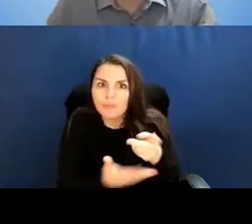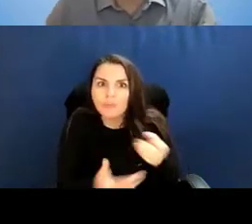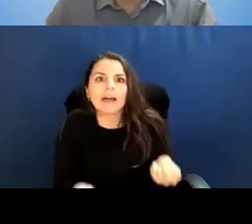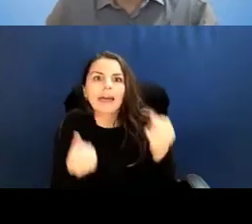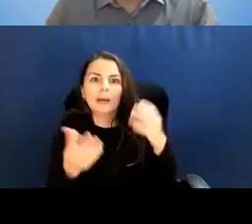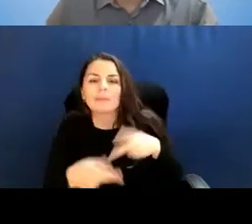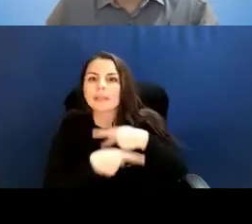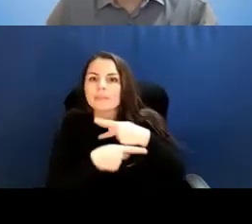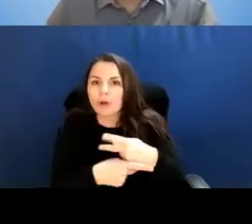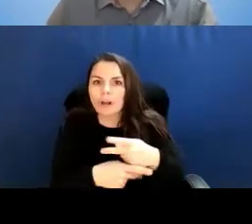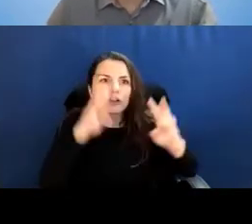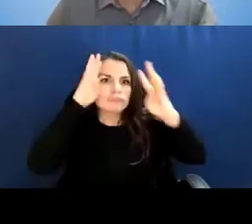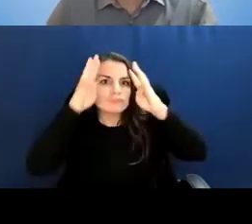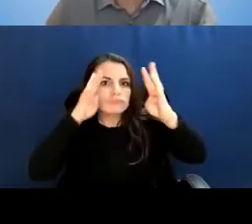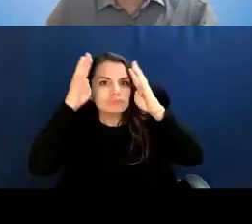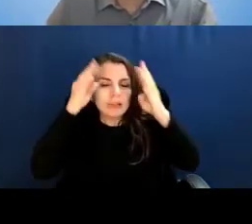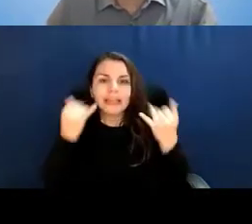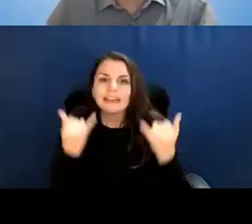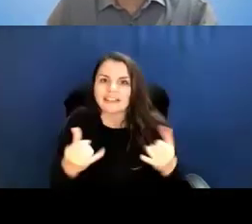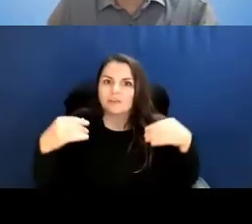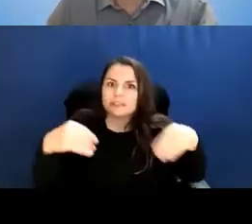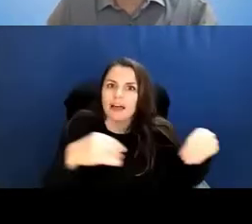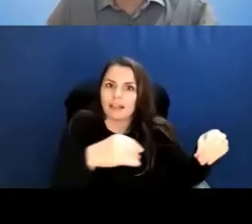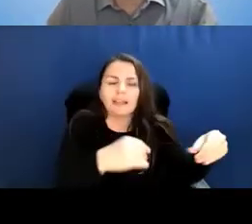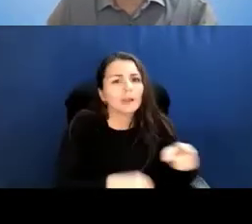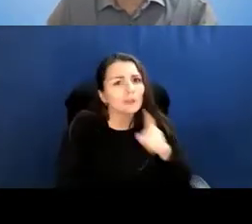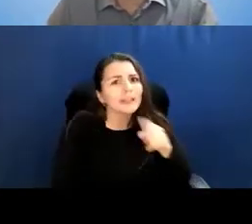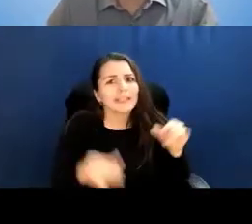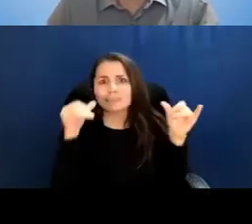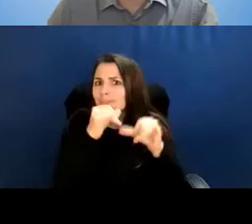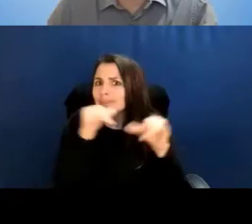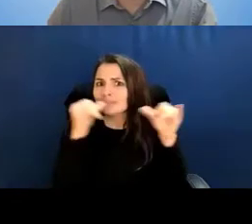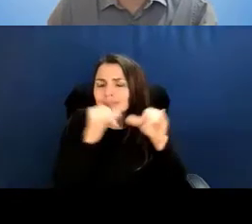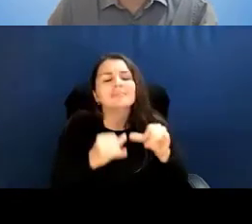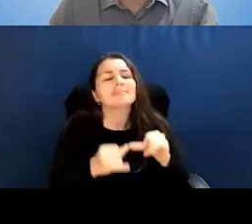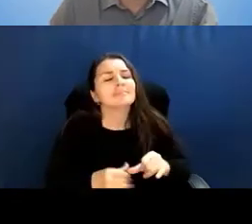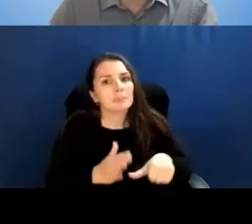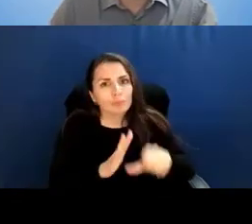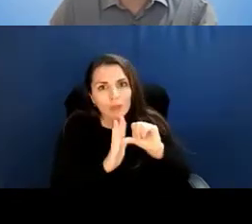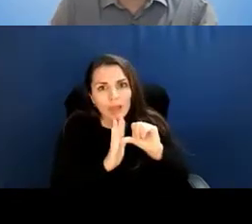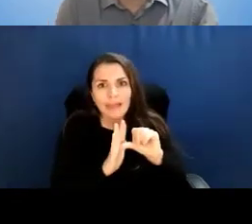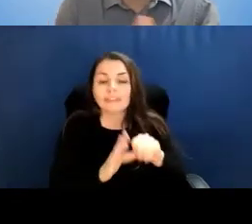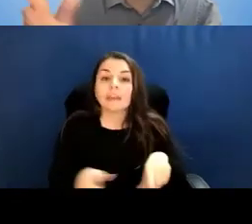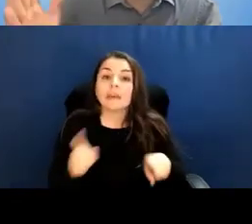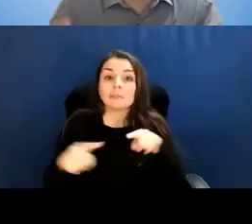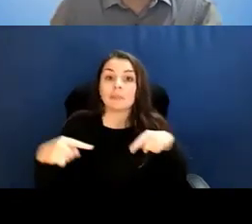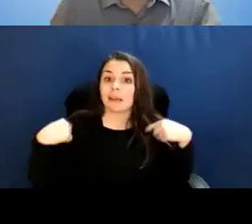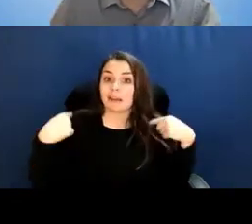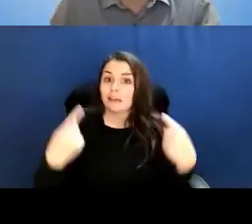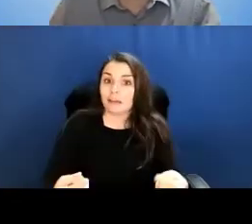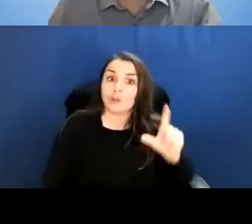so it has been really impressive. So over the course of these years